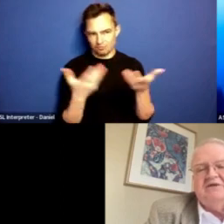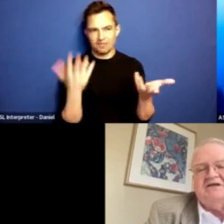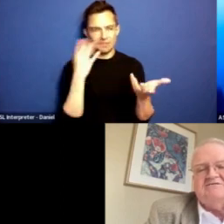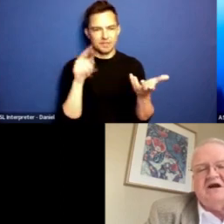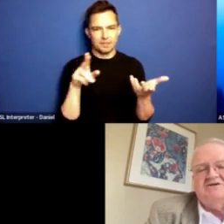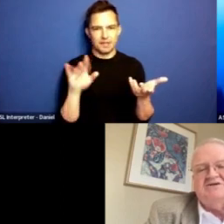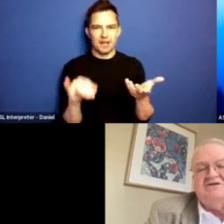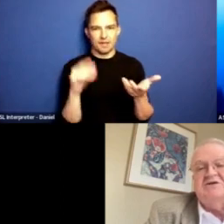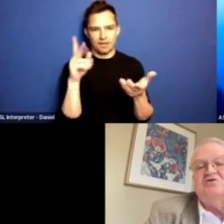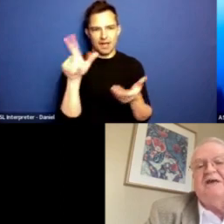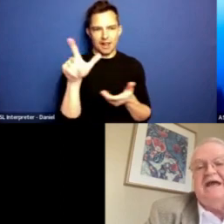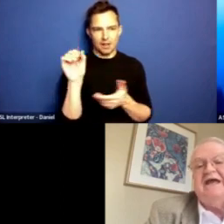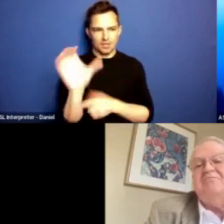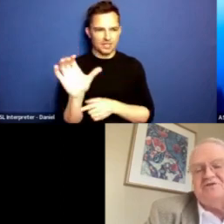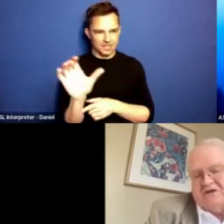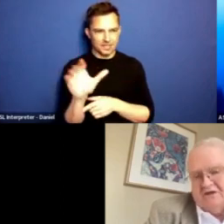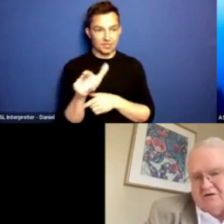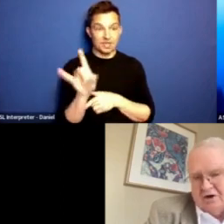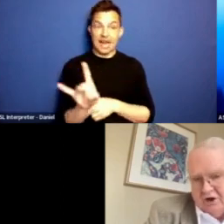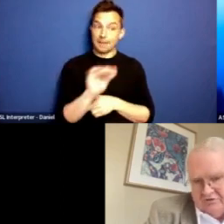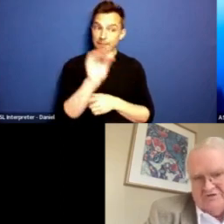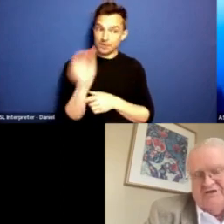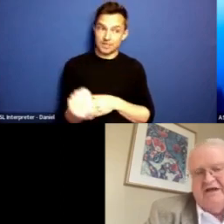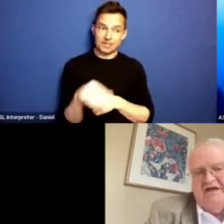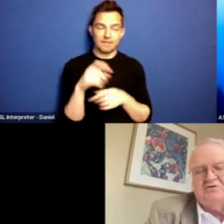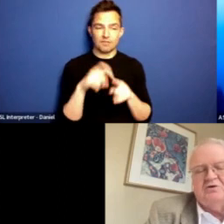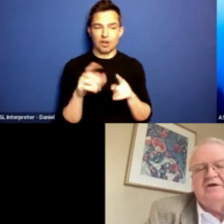with loss of consciousness. 28% of our callers in that age group